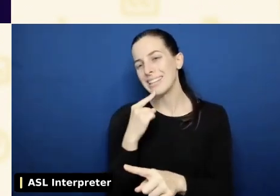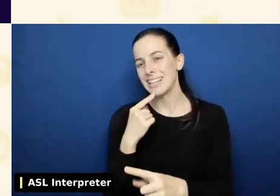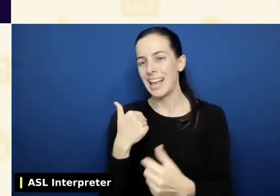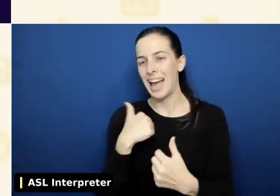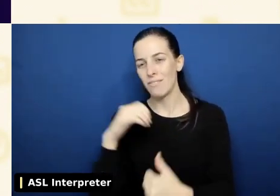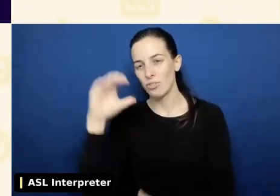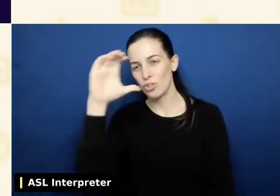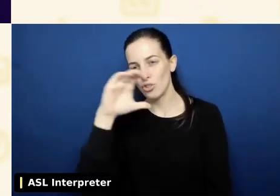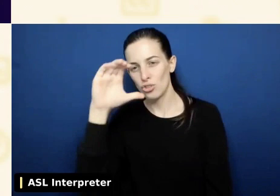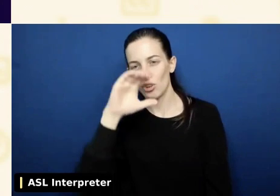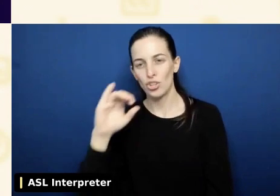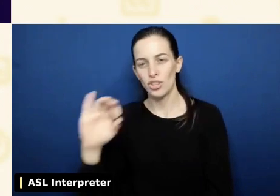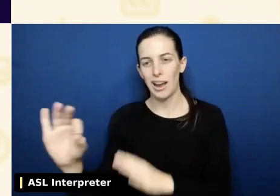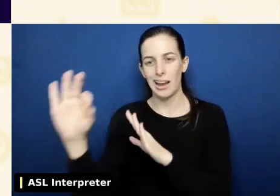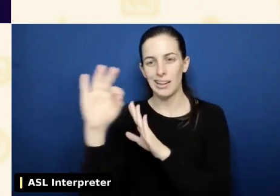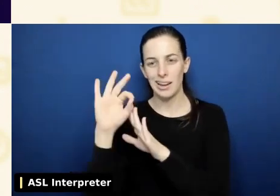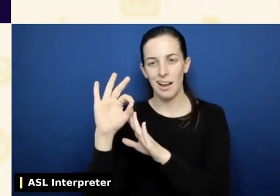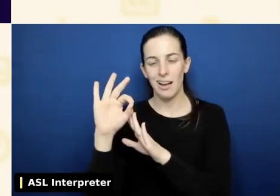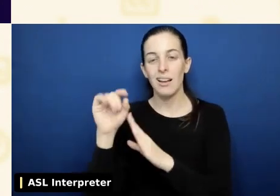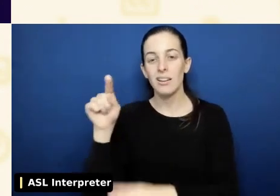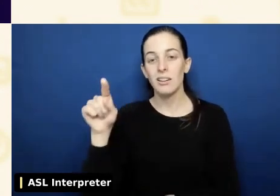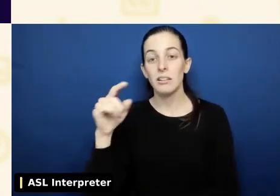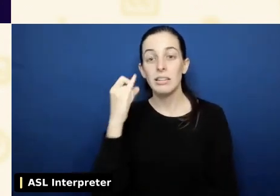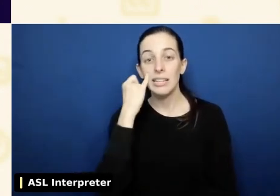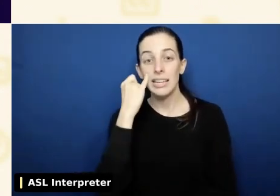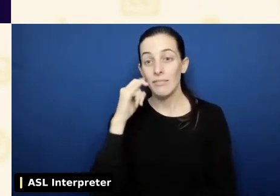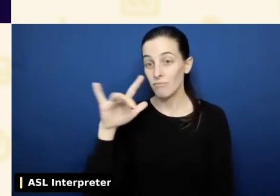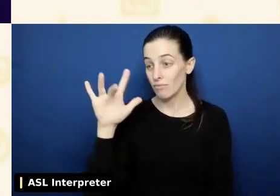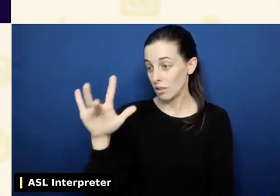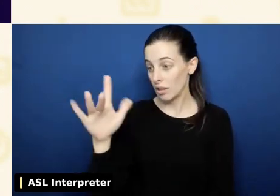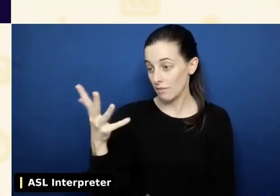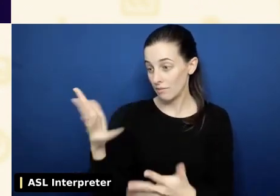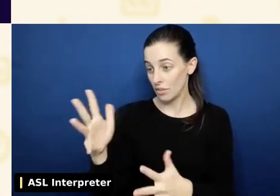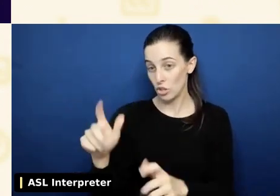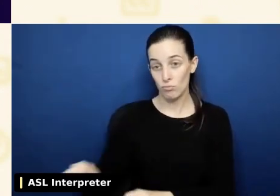right next to those other items if I click on it, then this is